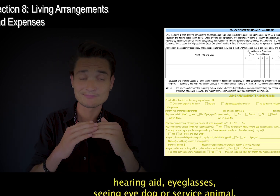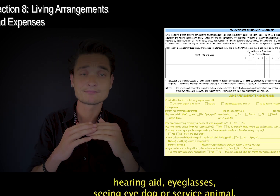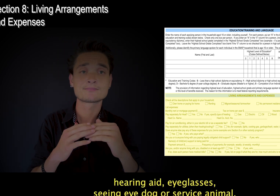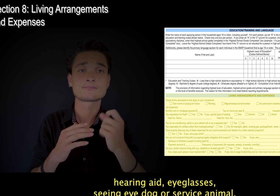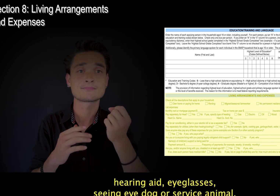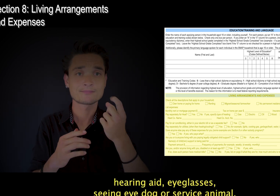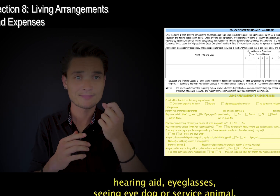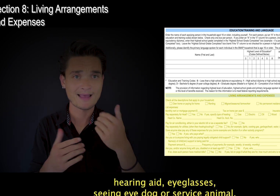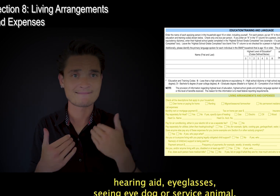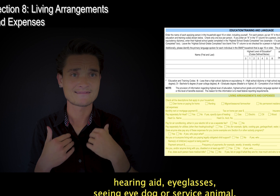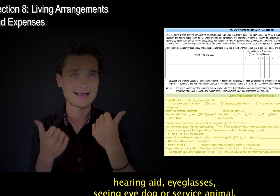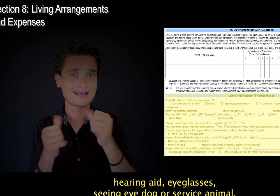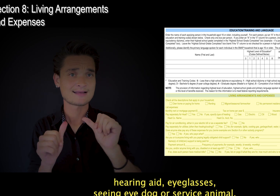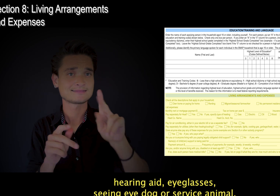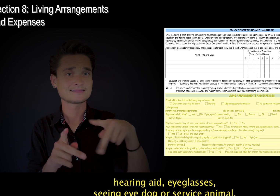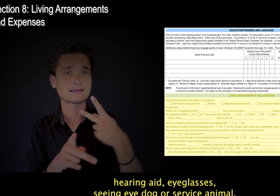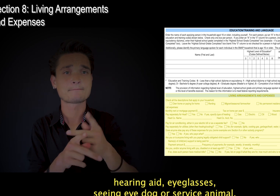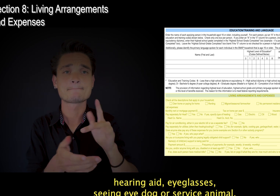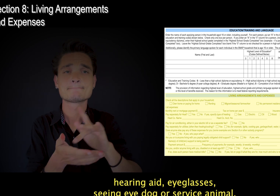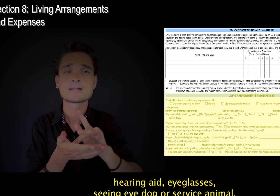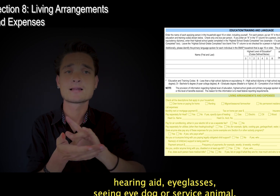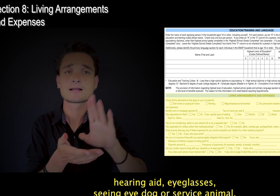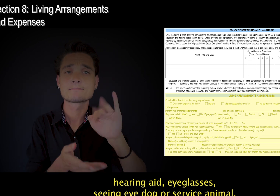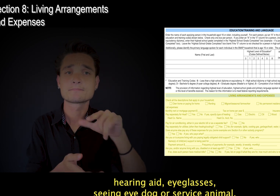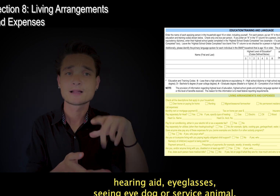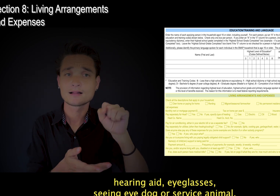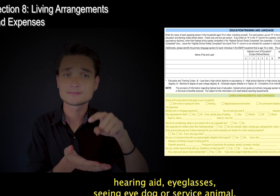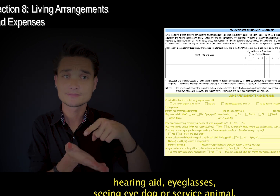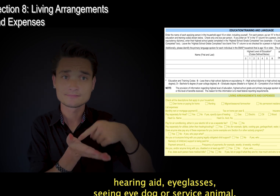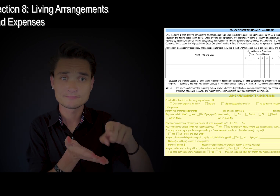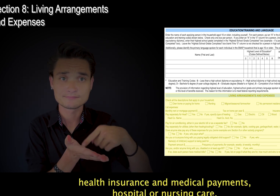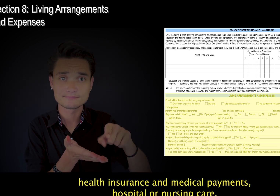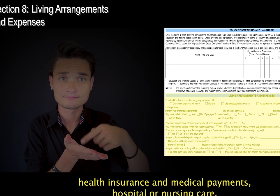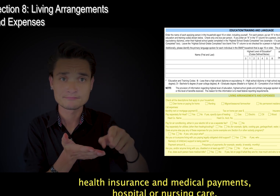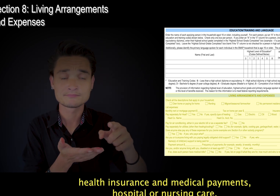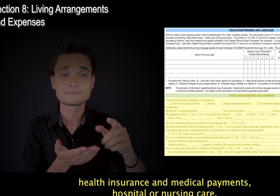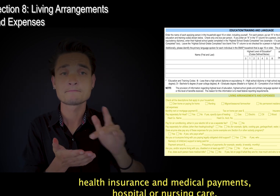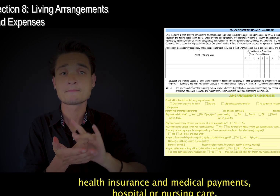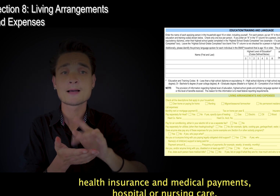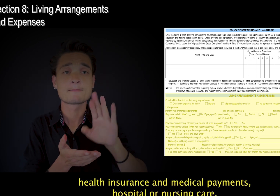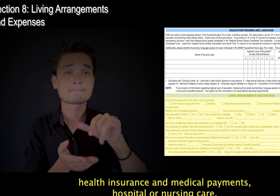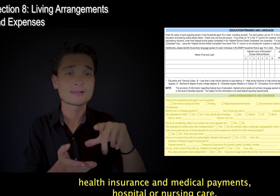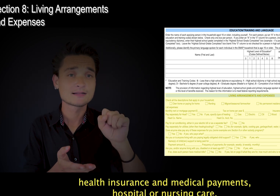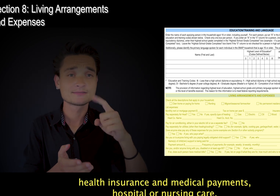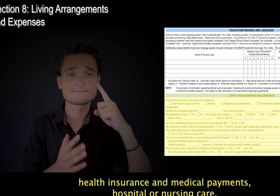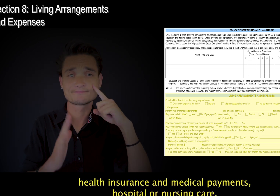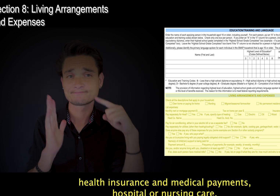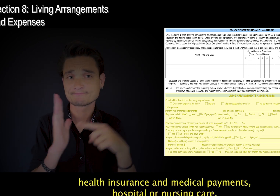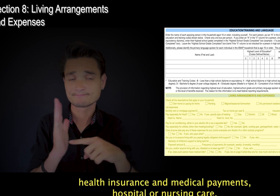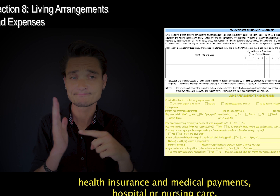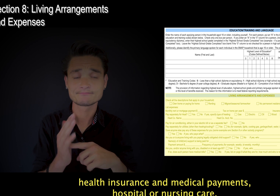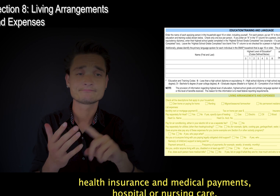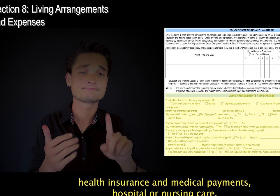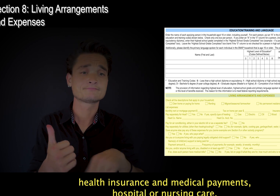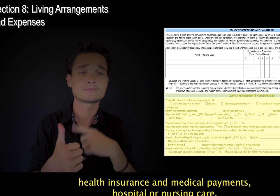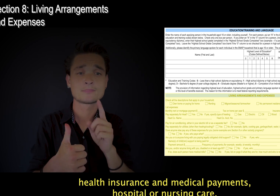hearing aid, eyeglasses, seeing eye dog or service animal, health insurance and medical payments, hospital or nursing care,